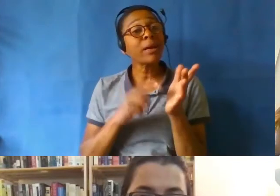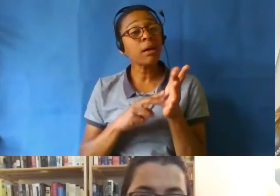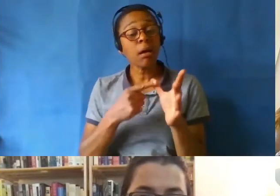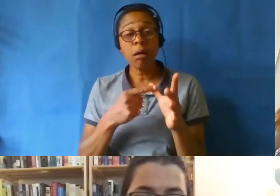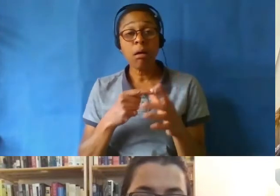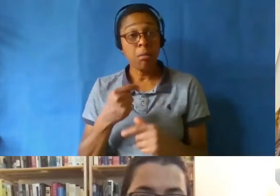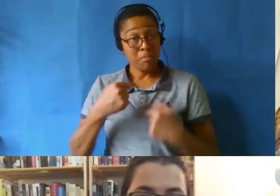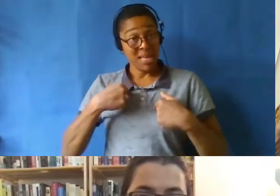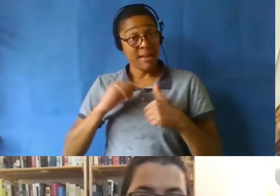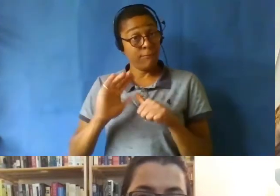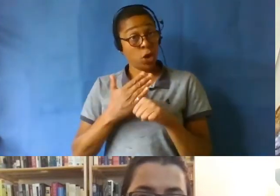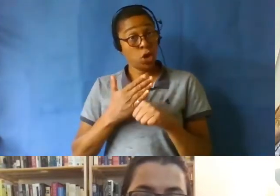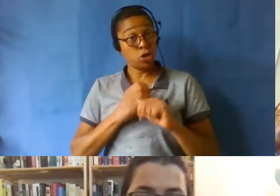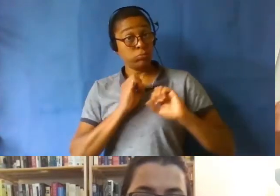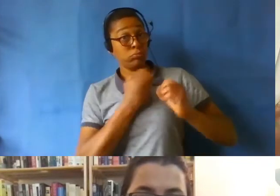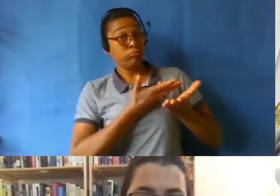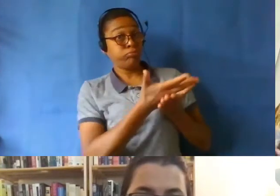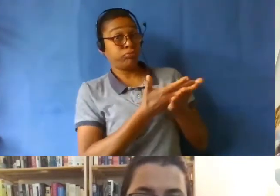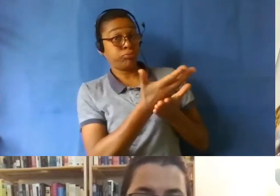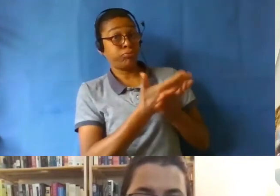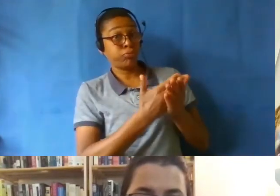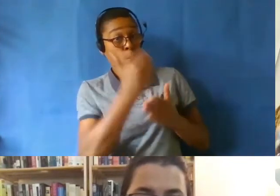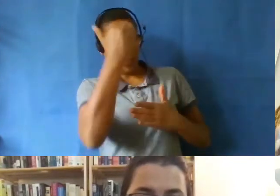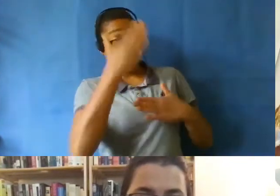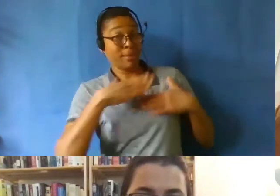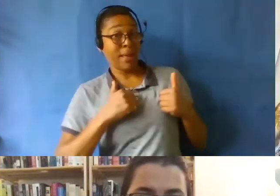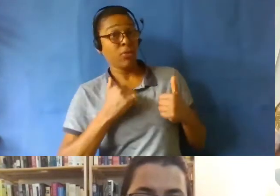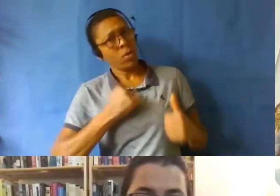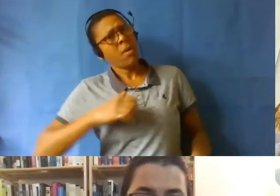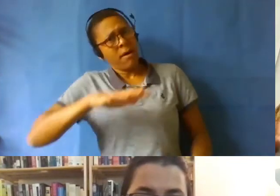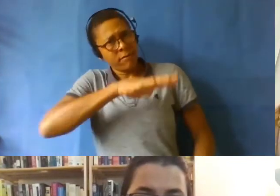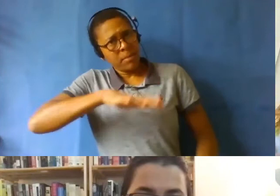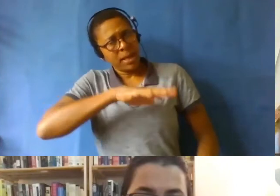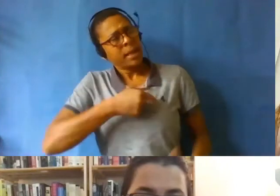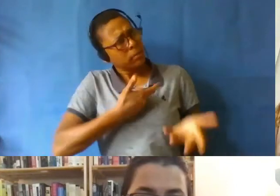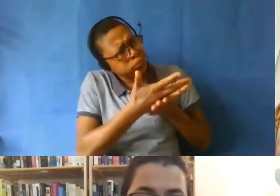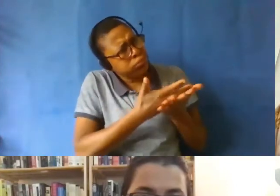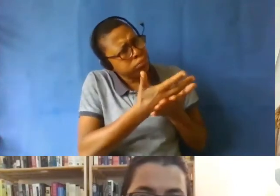family like in a really cliche kind of move they found my antidepressants and